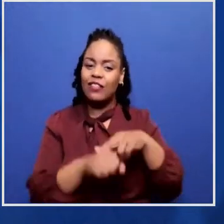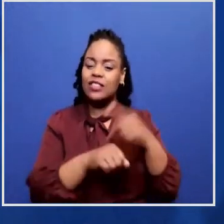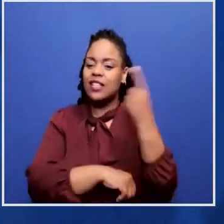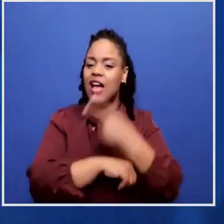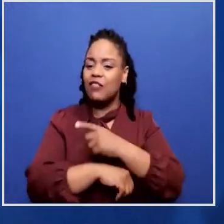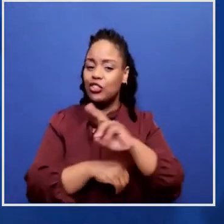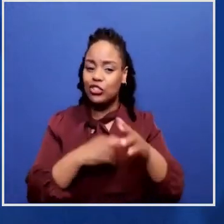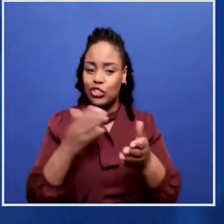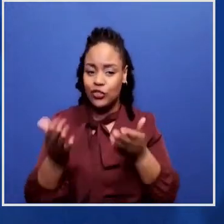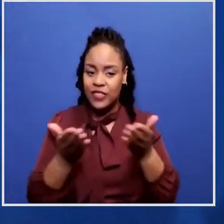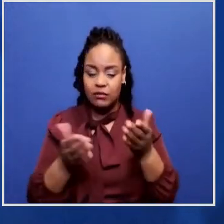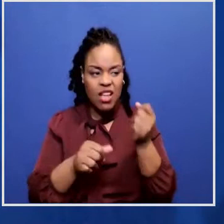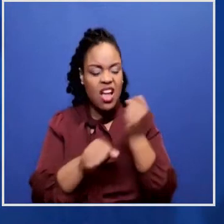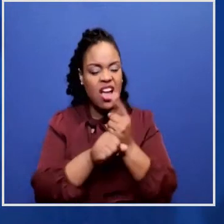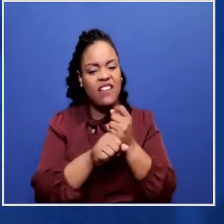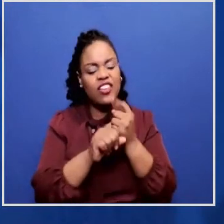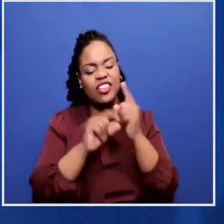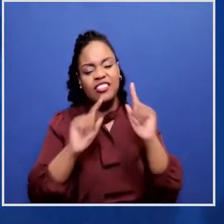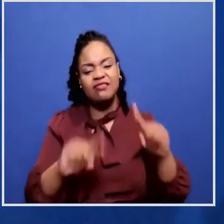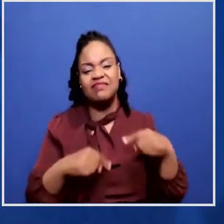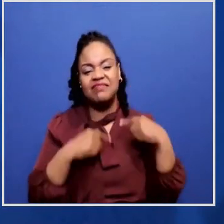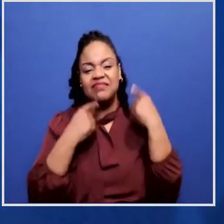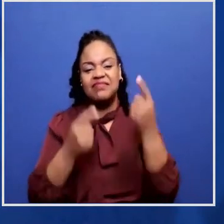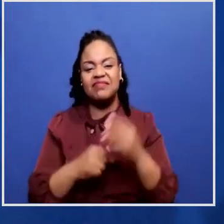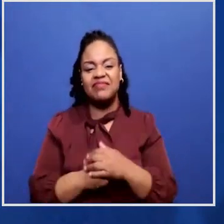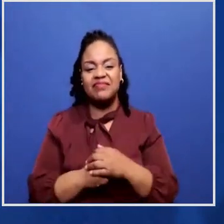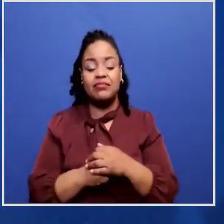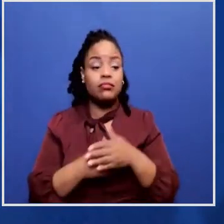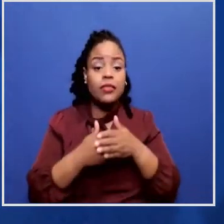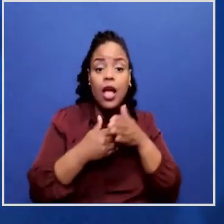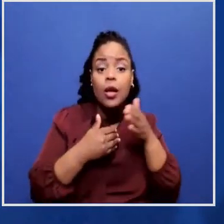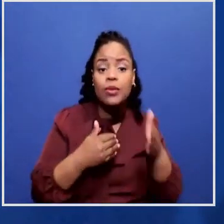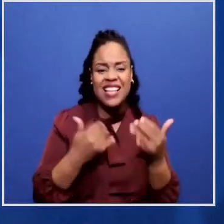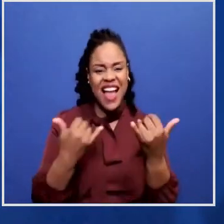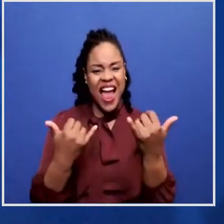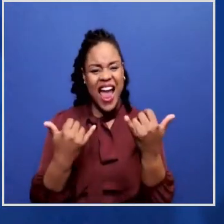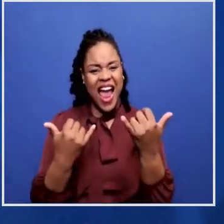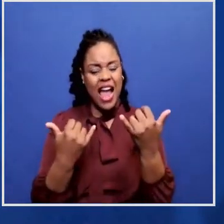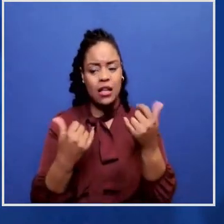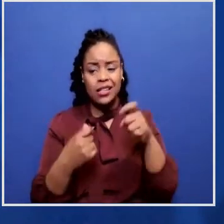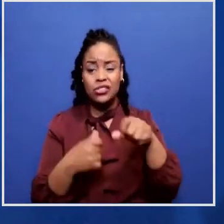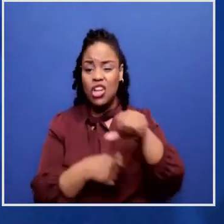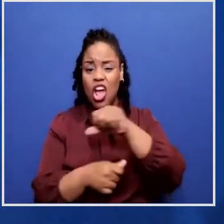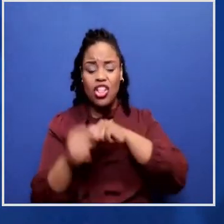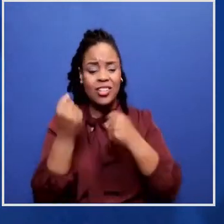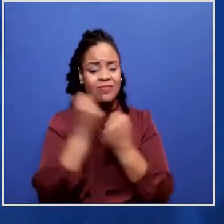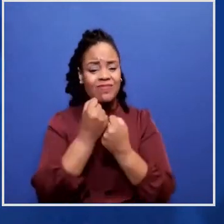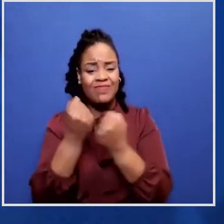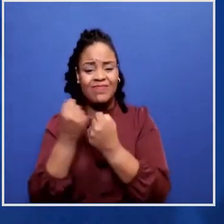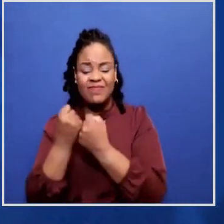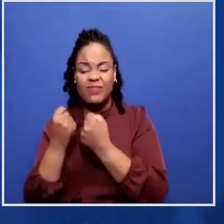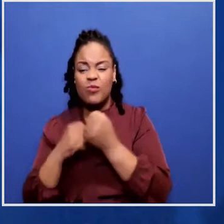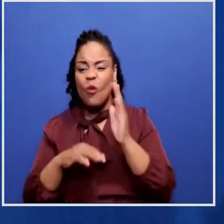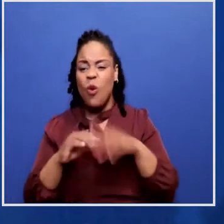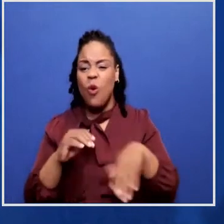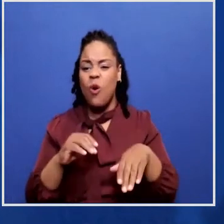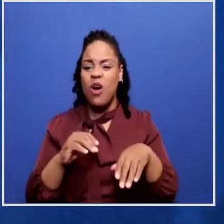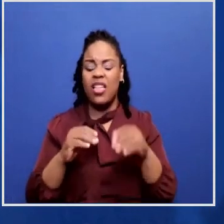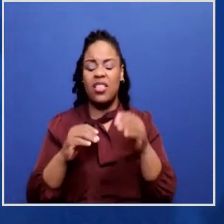FOR LEADING THE MARTIN LUTHER KING HOLIDAY NATIONAL DAY OF SERVICE FOR MORE THAN 25 YEARS, AND FOR TACKLING OUR NATION'S